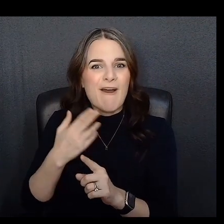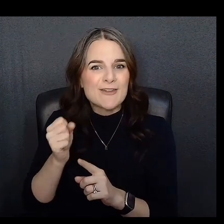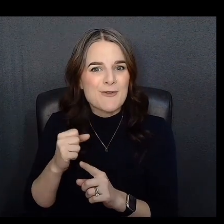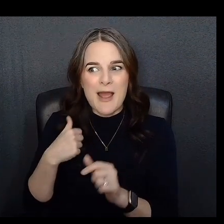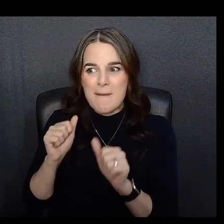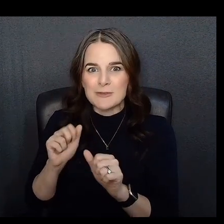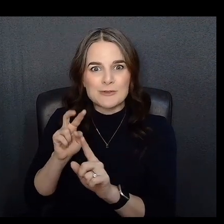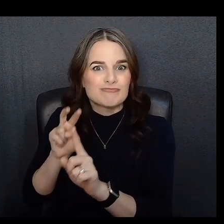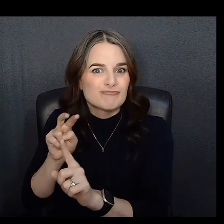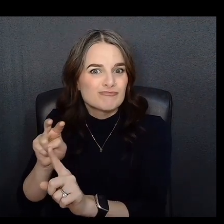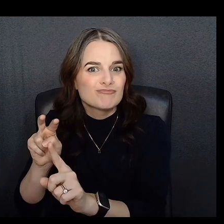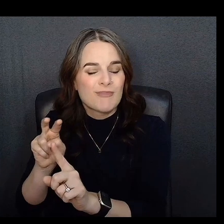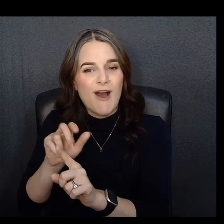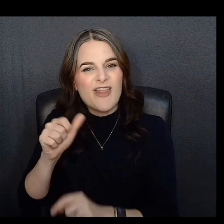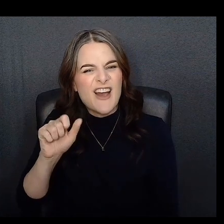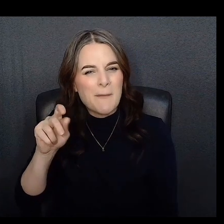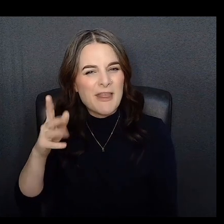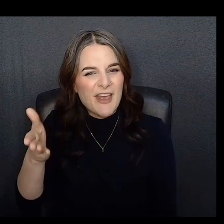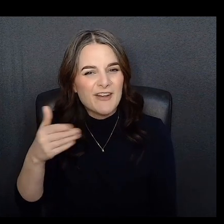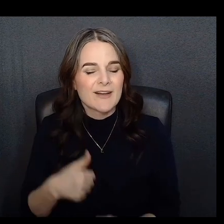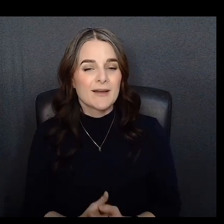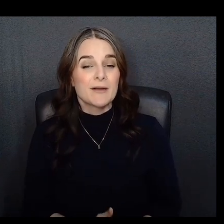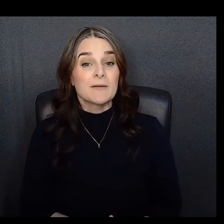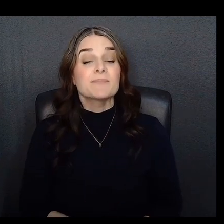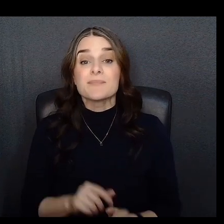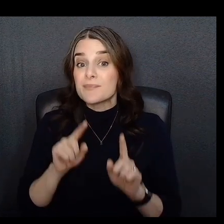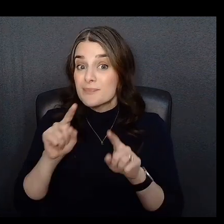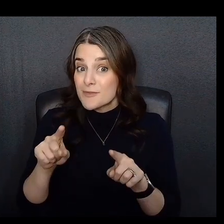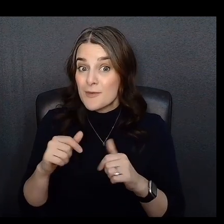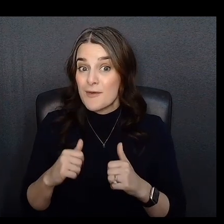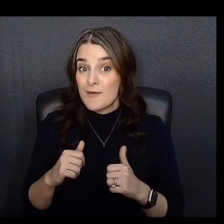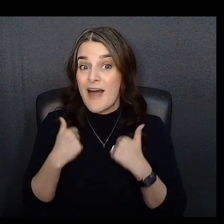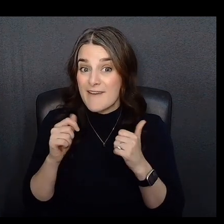And I remember that we went to the life skills class the one day, and the students happened